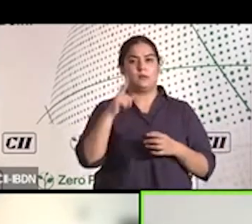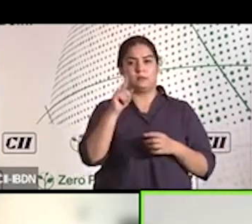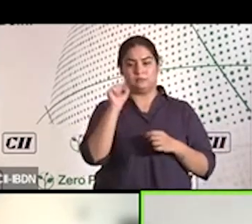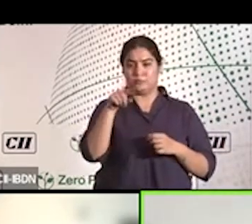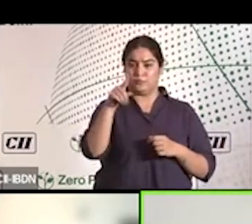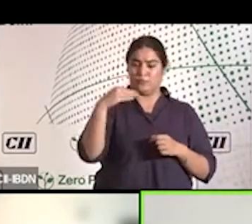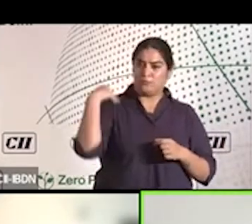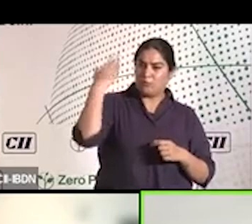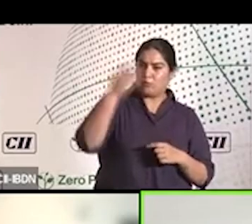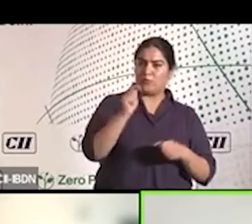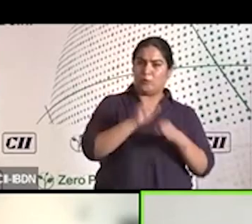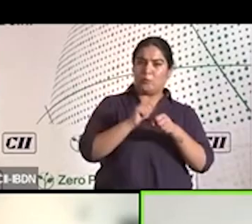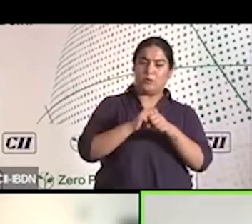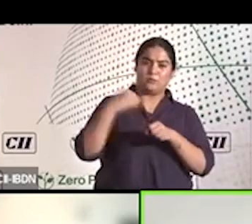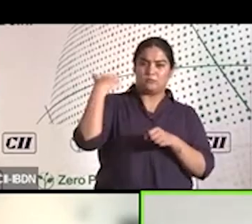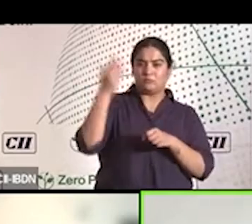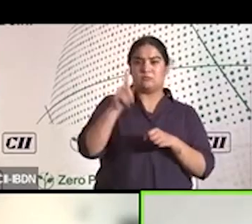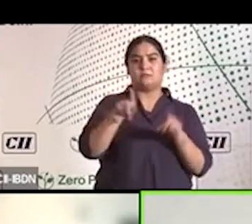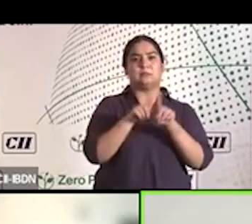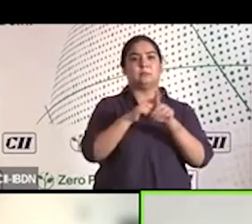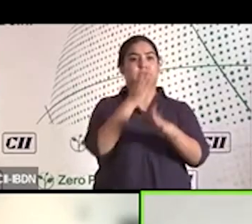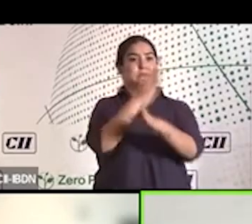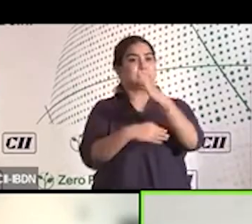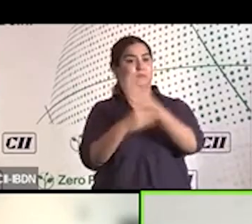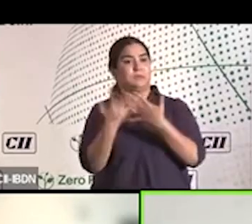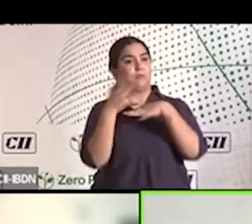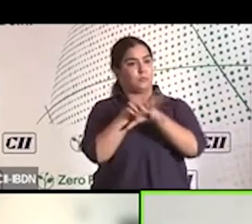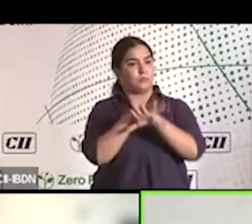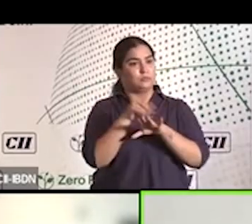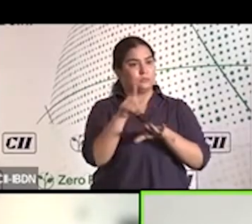in the space of disability inclusion by identifying